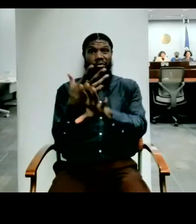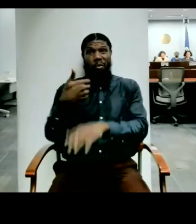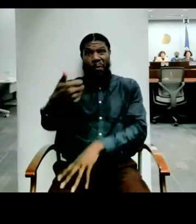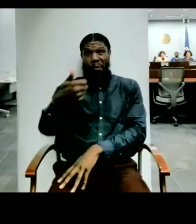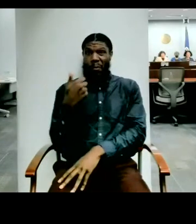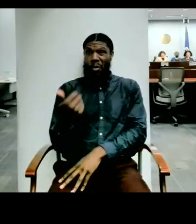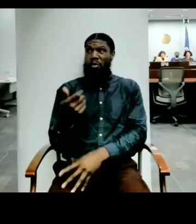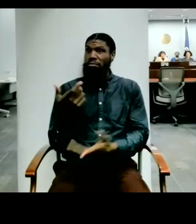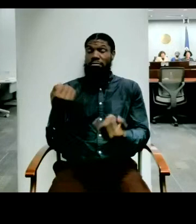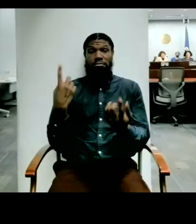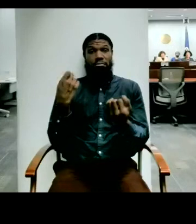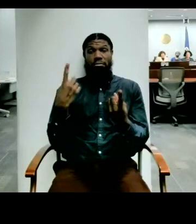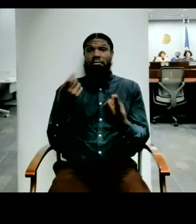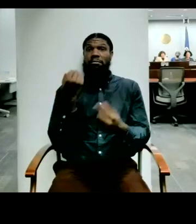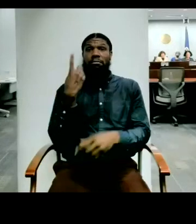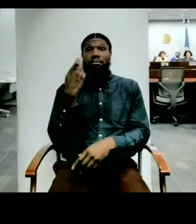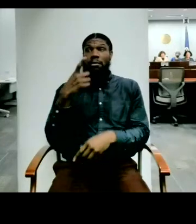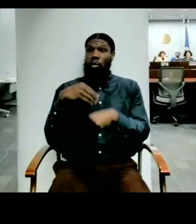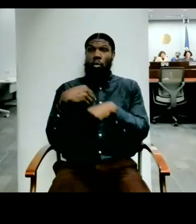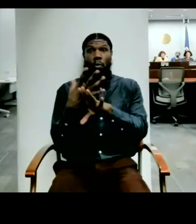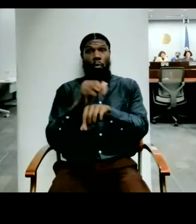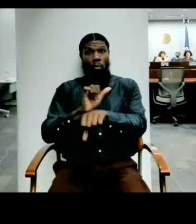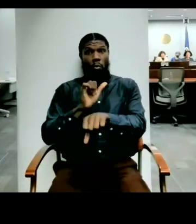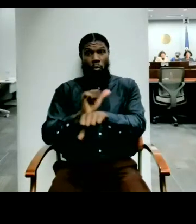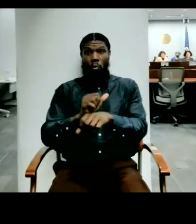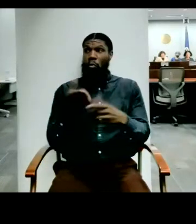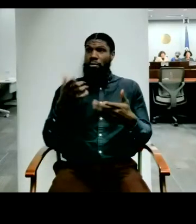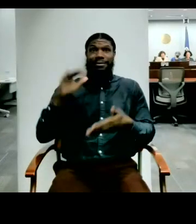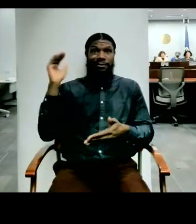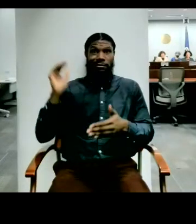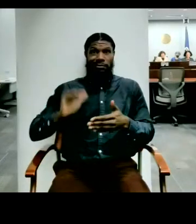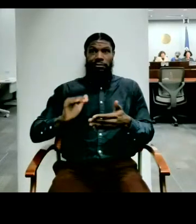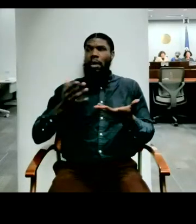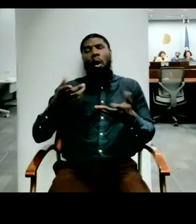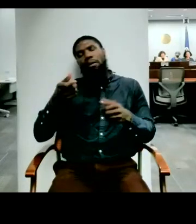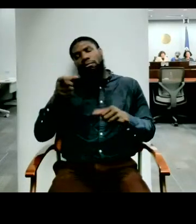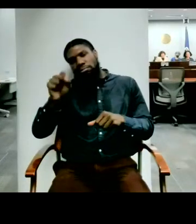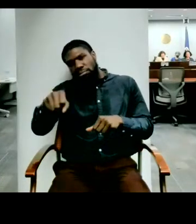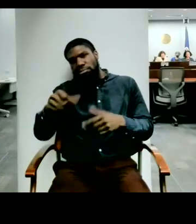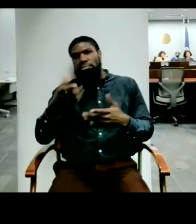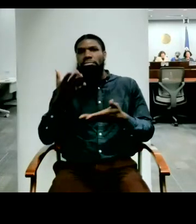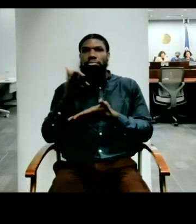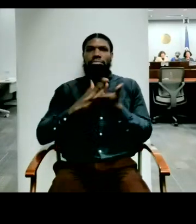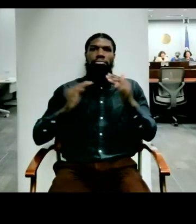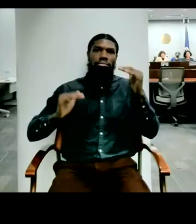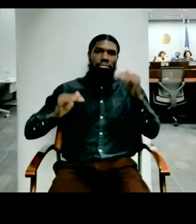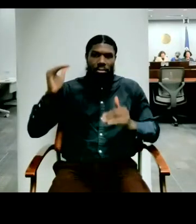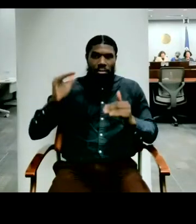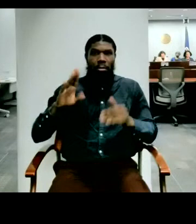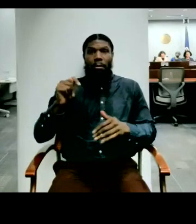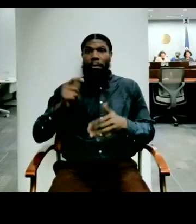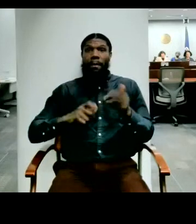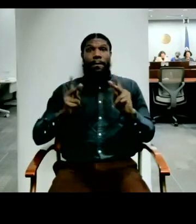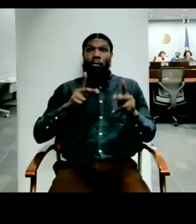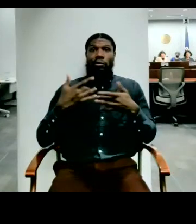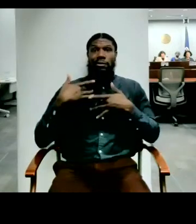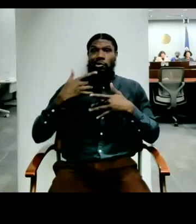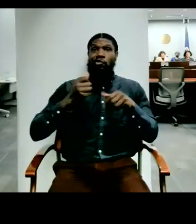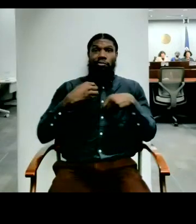Obviously remote work has automatically some inherent disparities, most people who are allowed to work remotely, are people not people of color. All right.